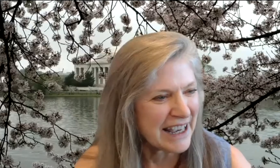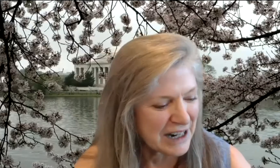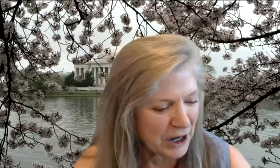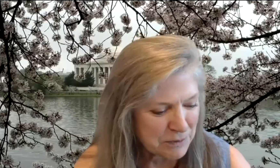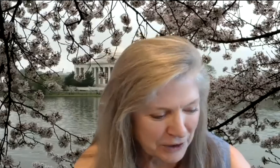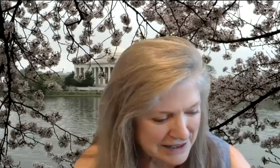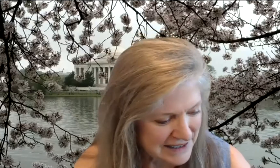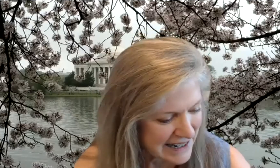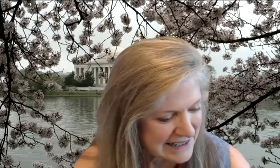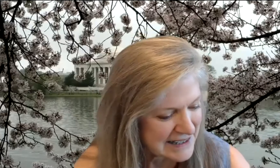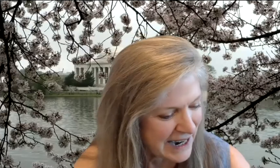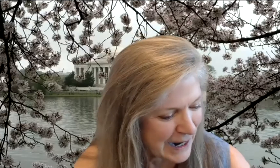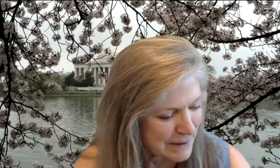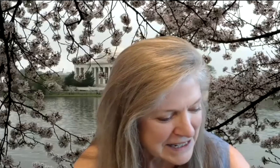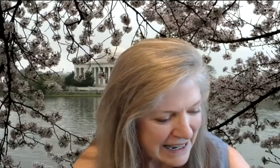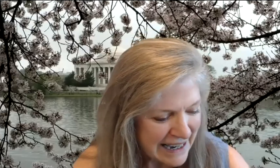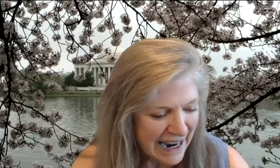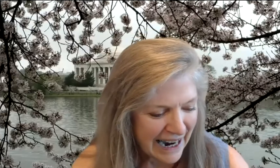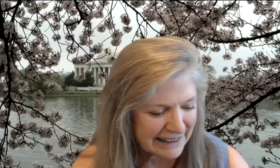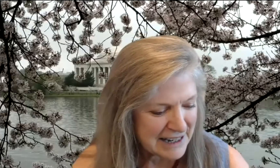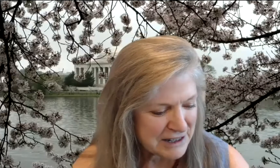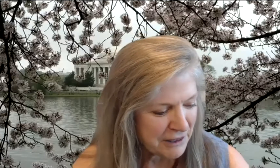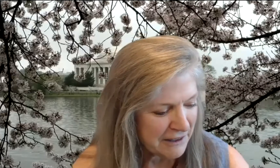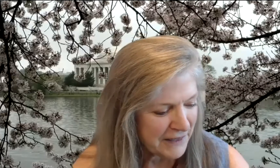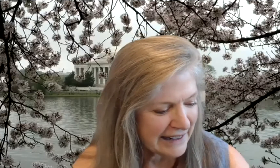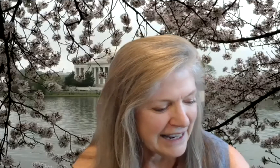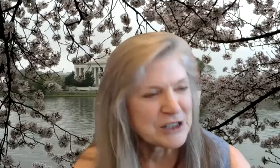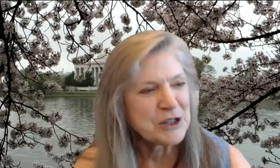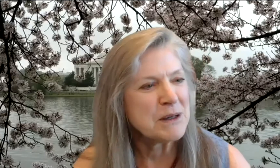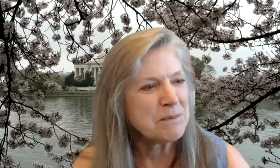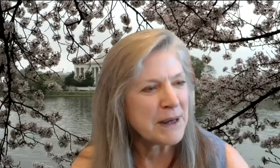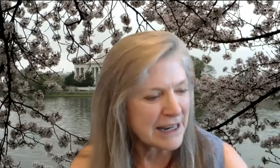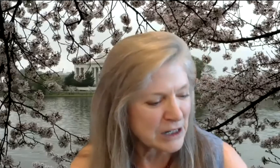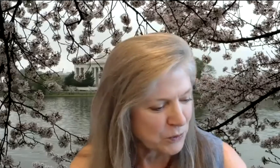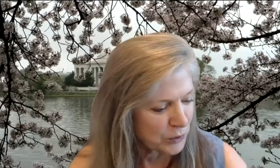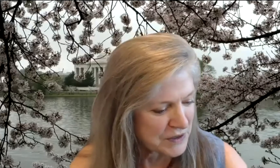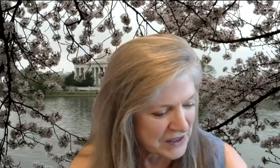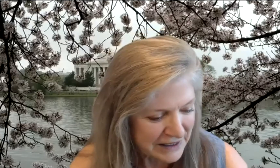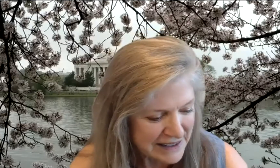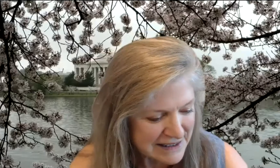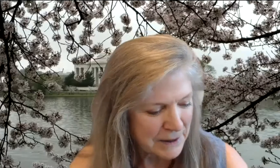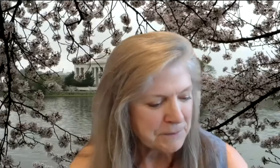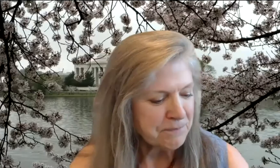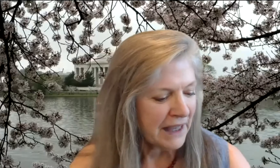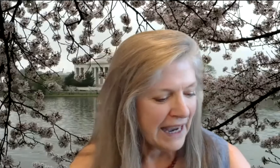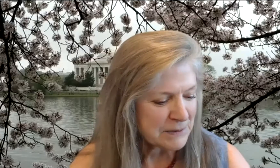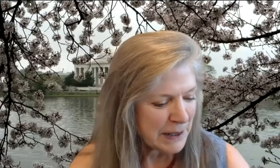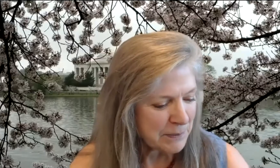and unprecedented times. I’d like to think that as human beings we’re resilient. As